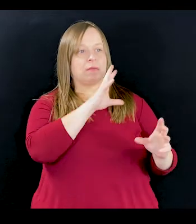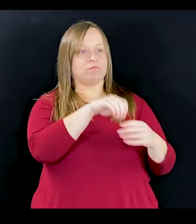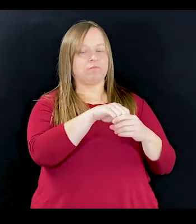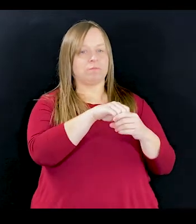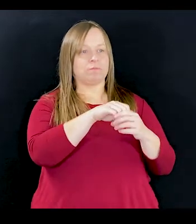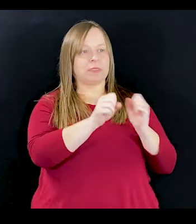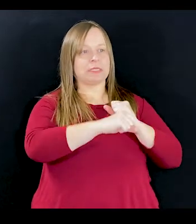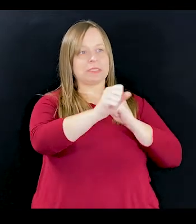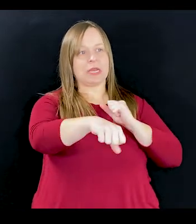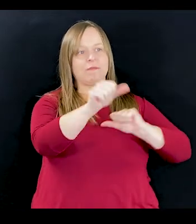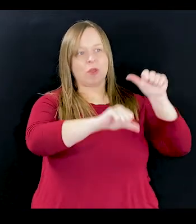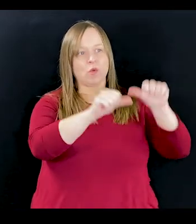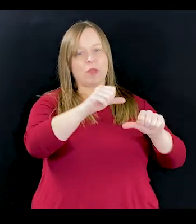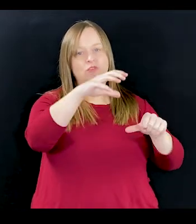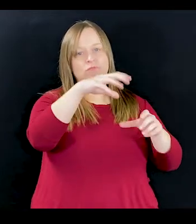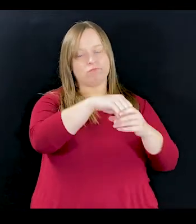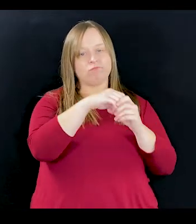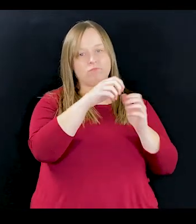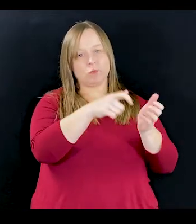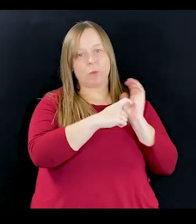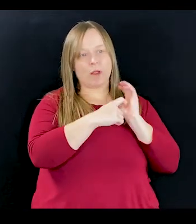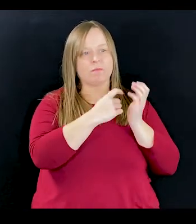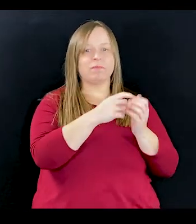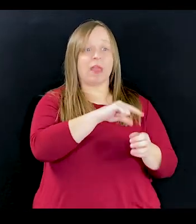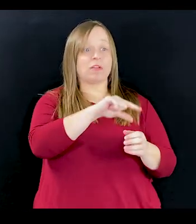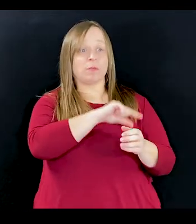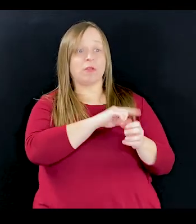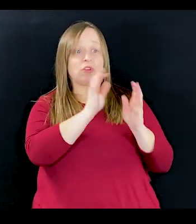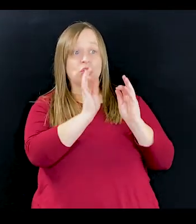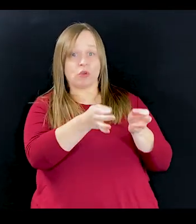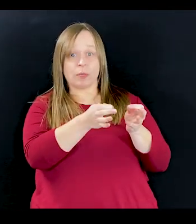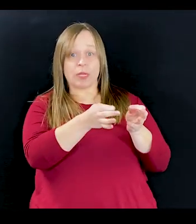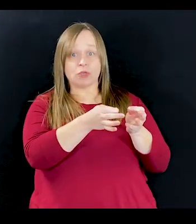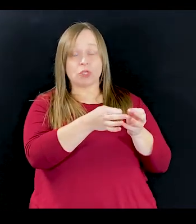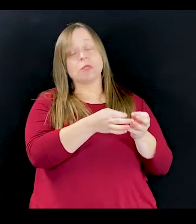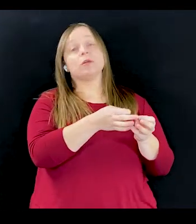participate in an extended evaluation period. An eligibility determination is